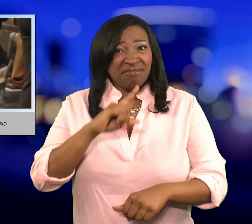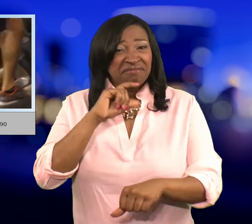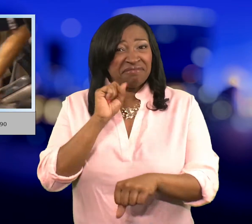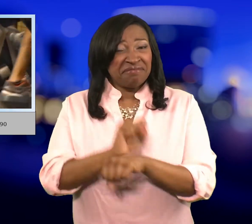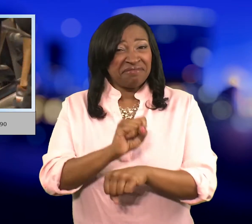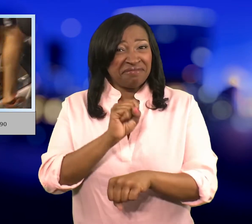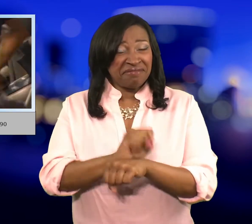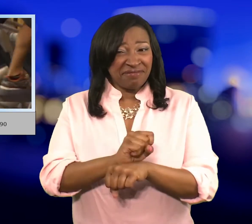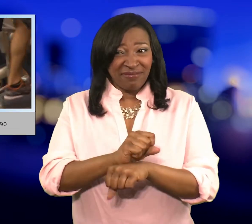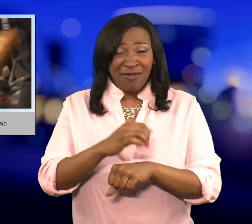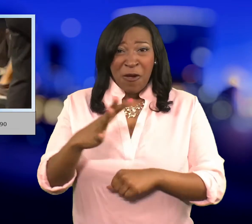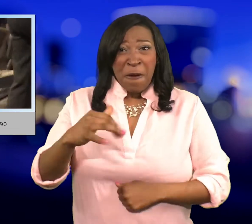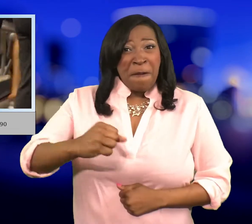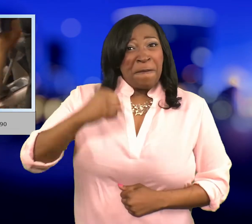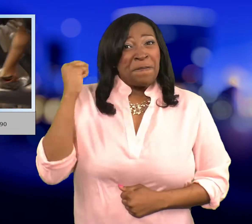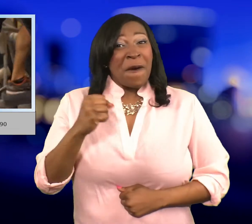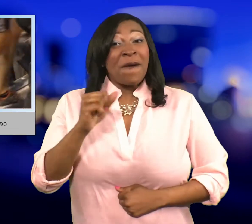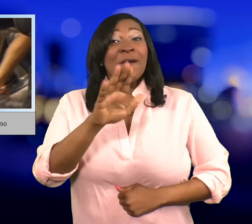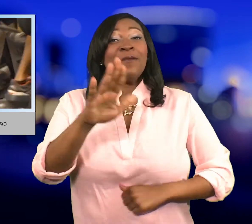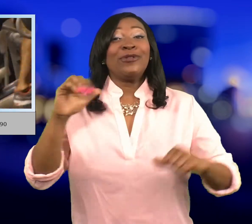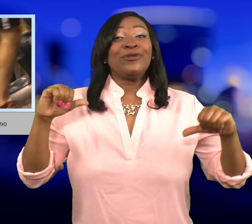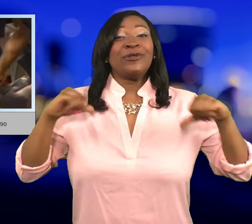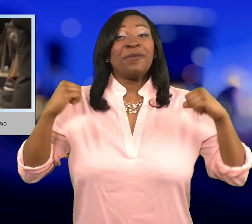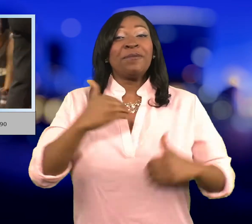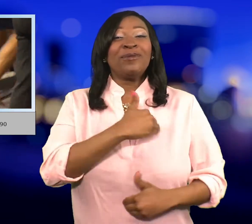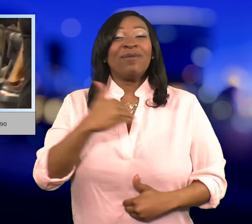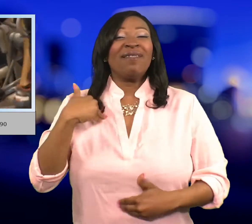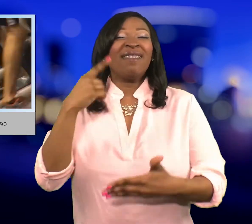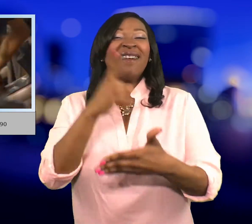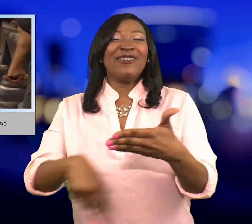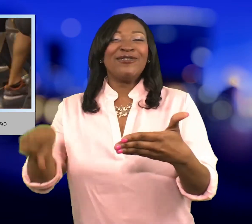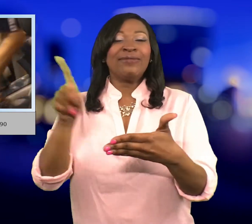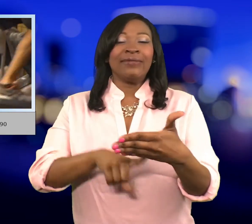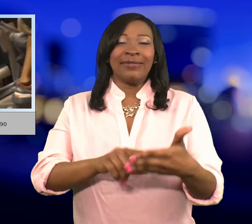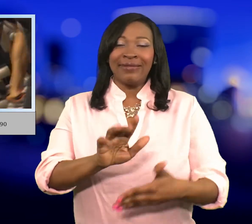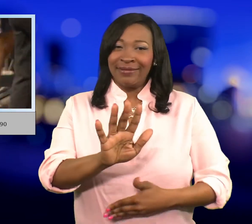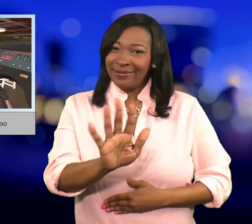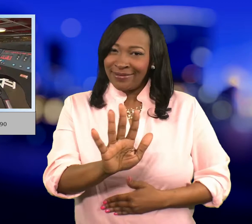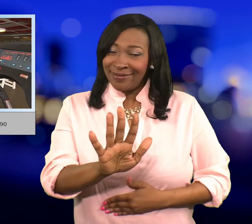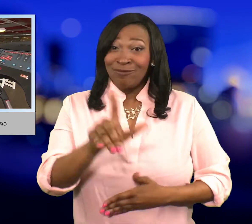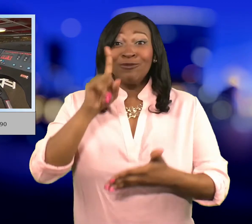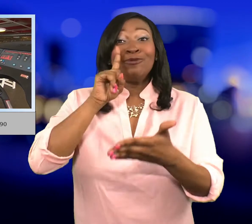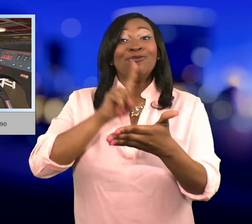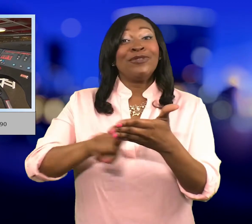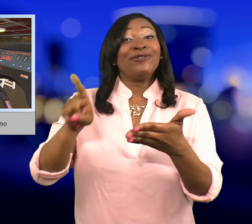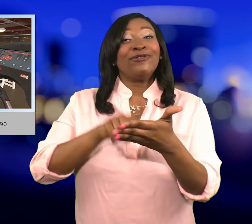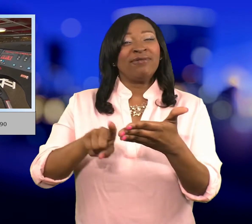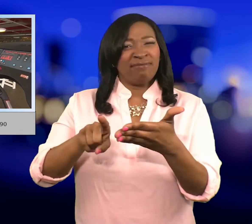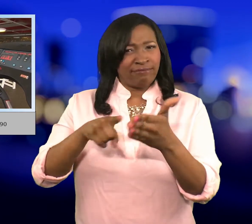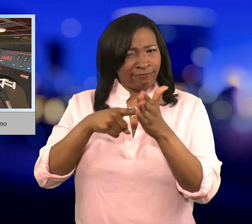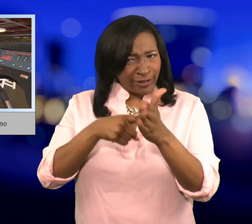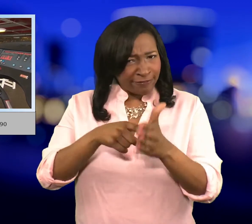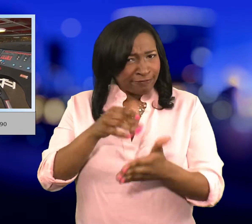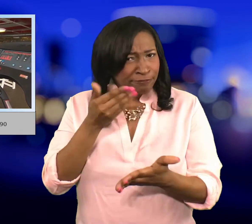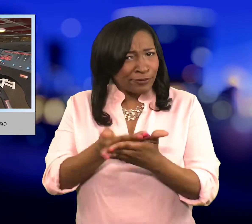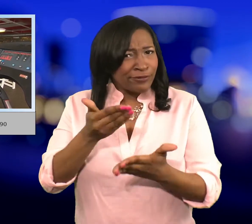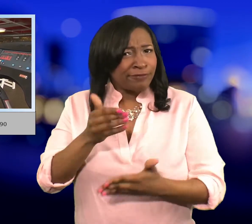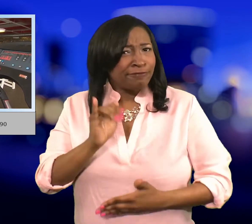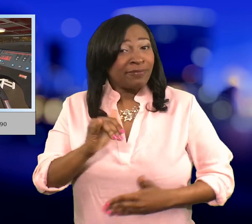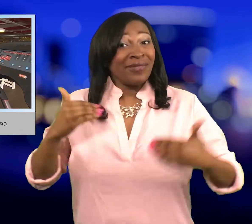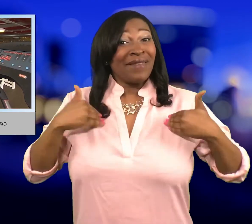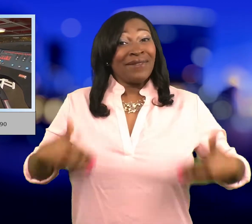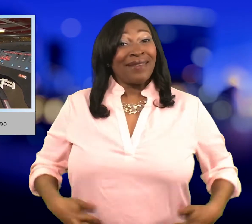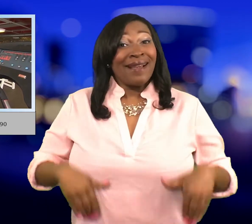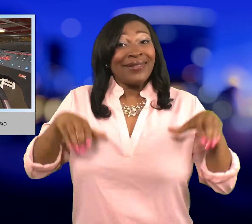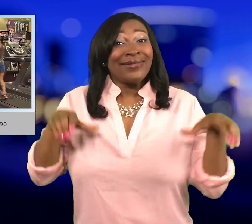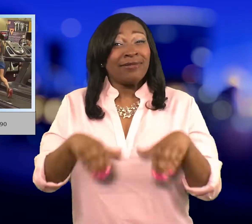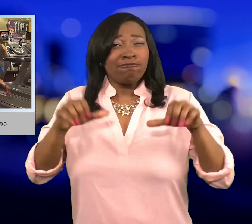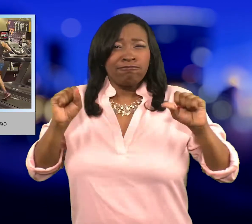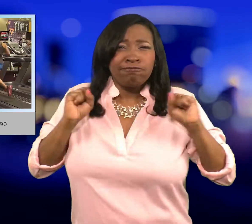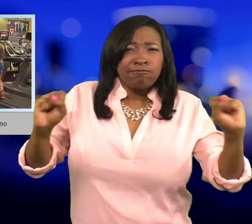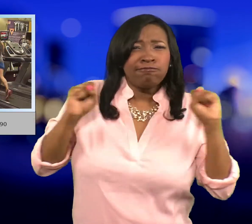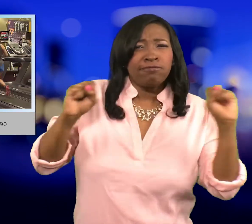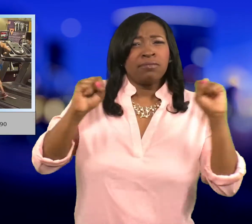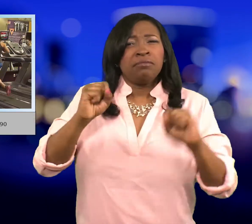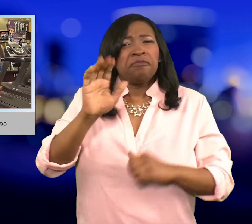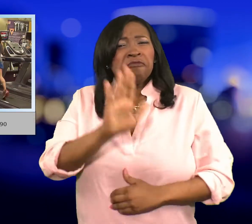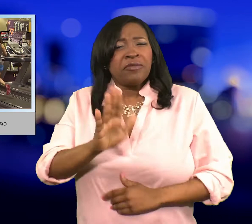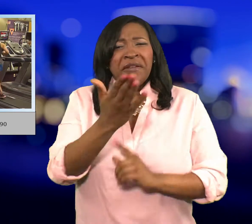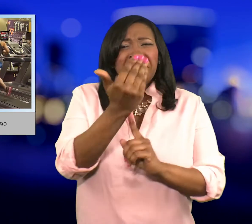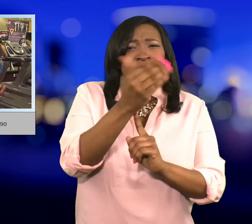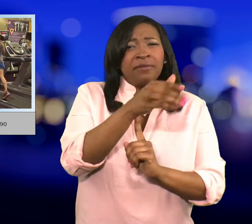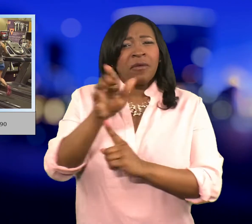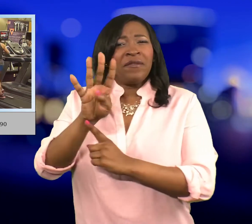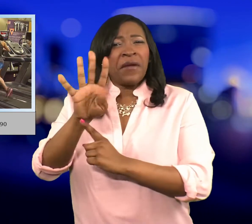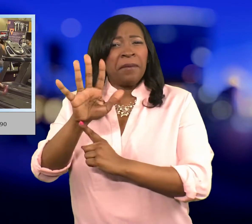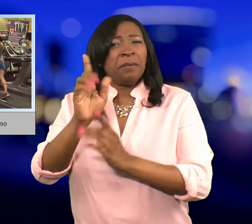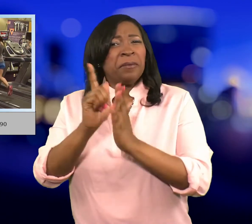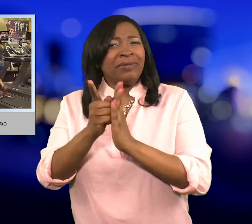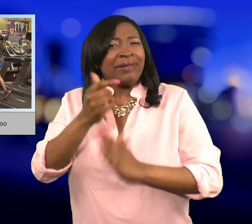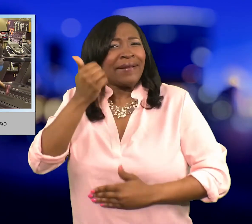But before you cancel your gym membership, the study also found that 15 to 40 minutes